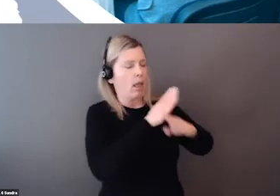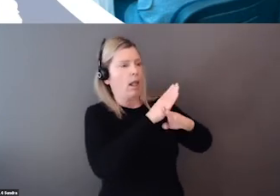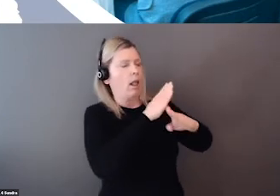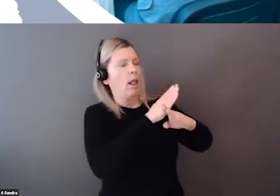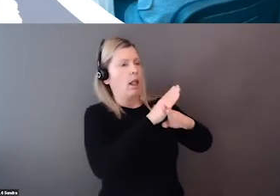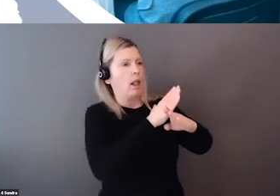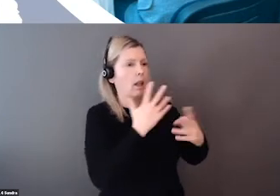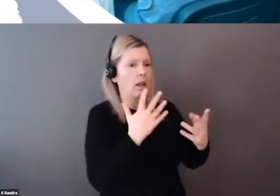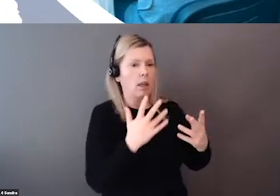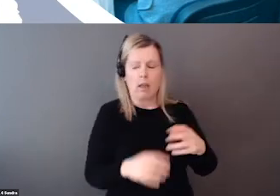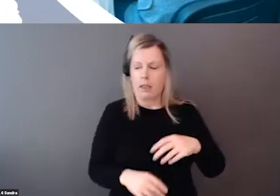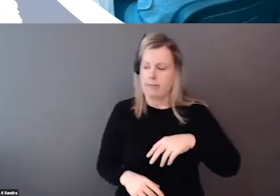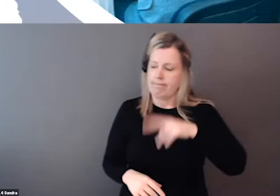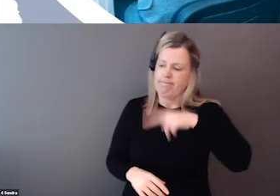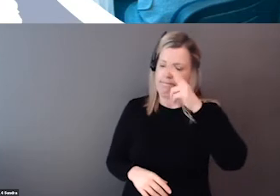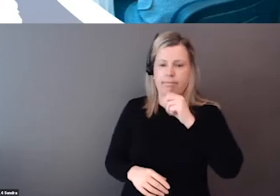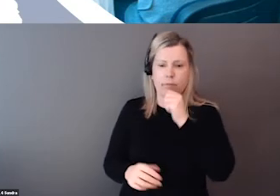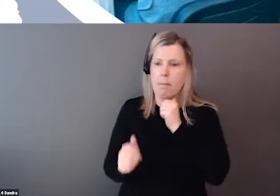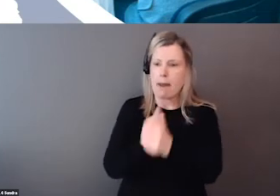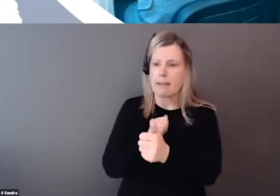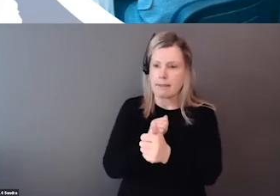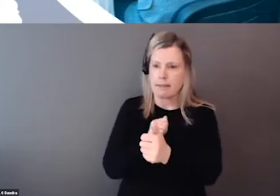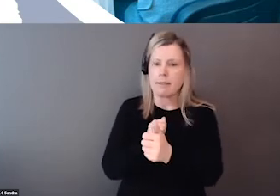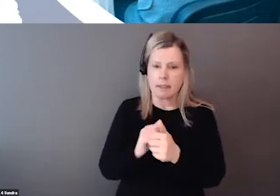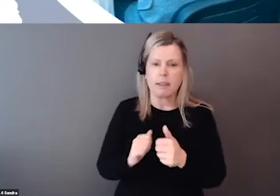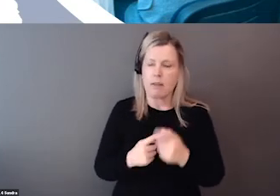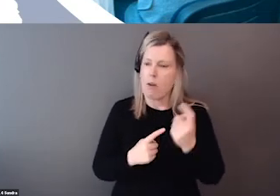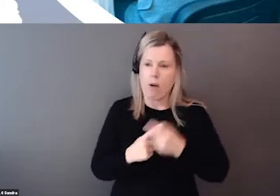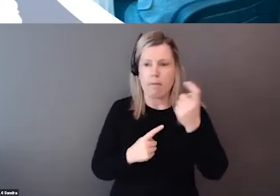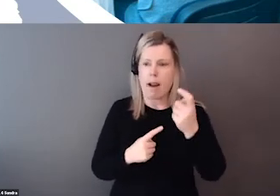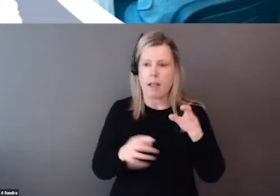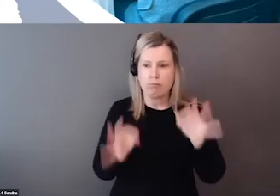for ongoing machine learning, making it harder and harder to participate in the training.